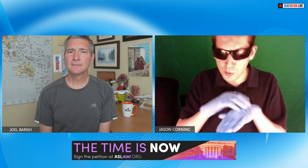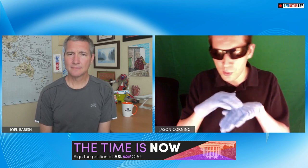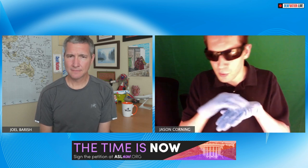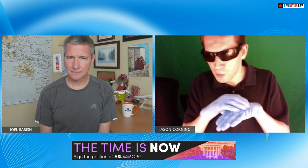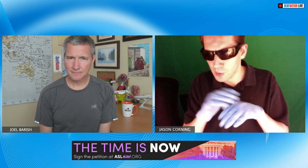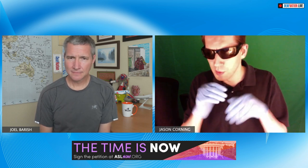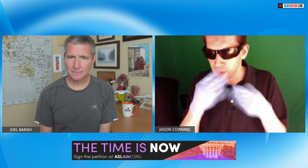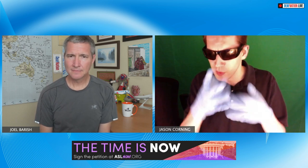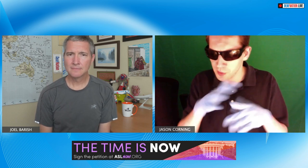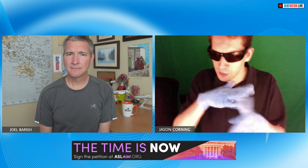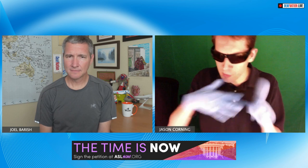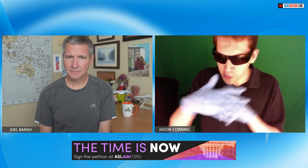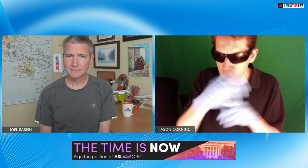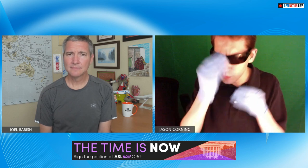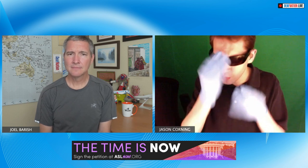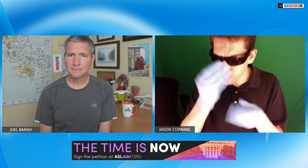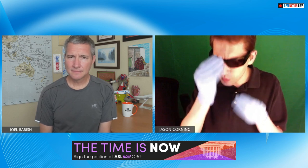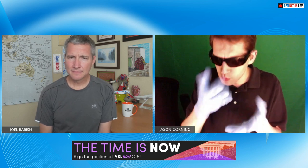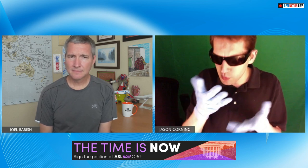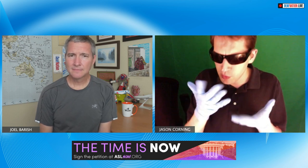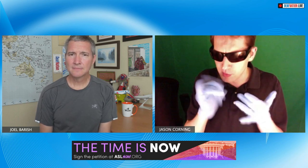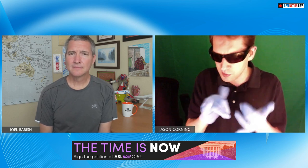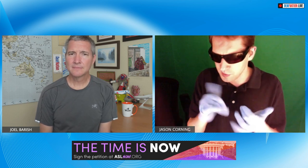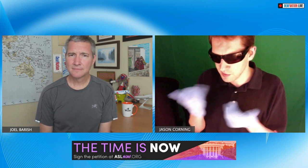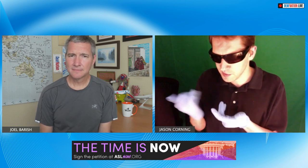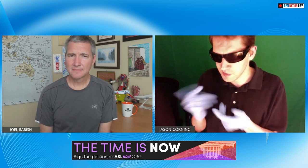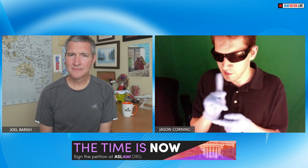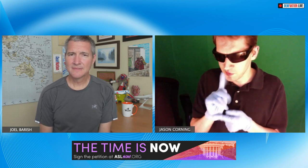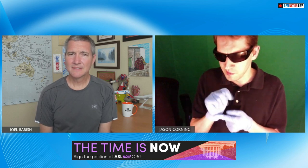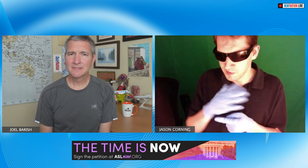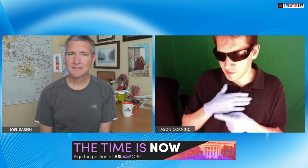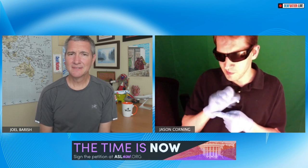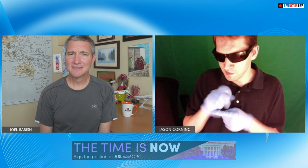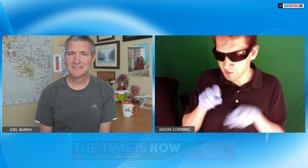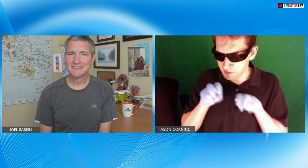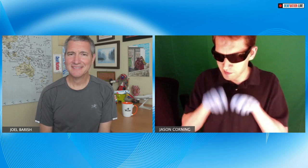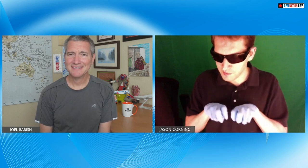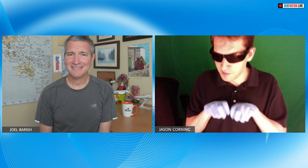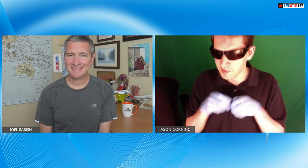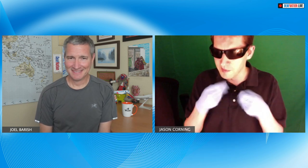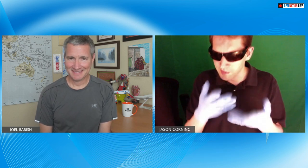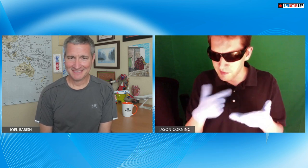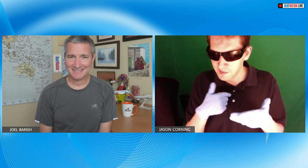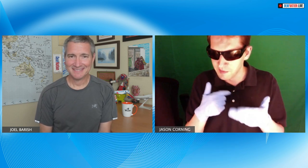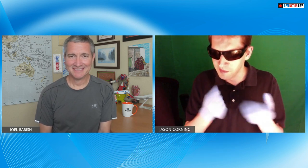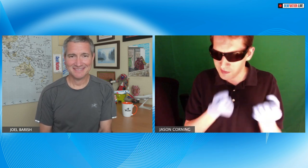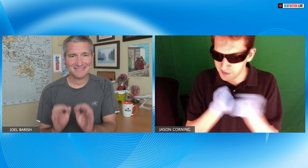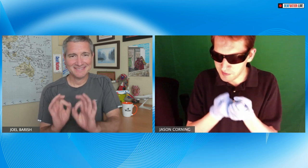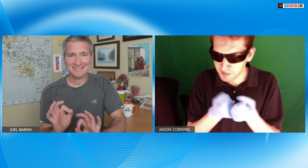that provides you environment information through touch like now KT is sitting next to me providing support